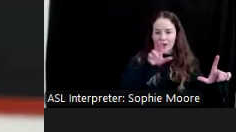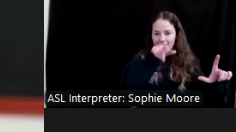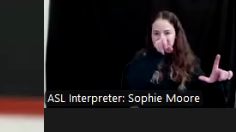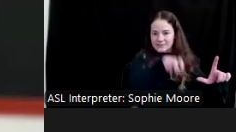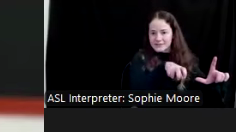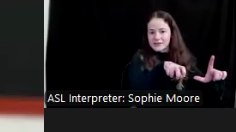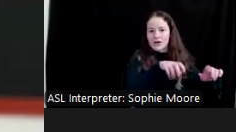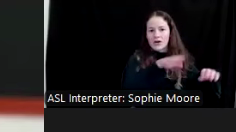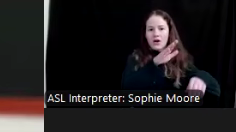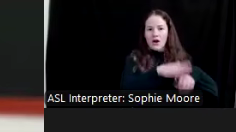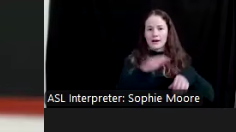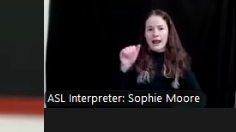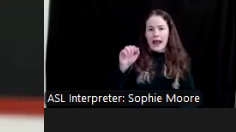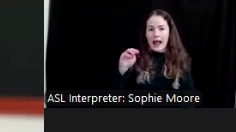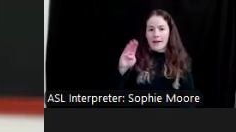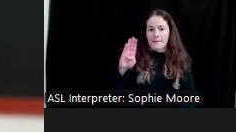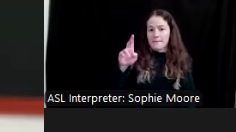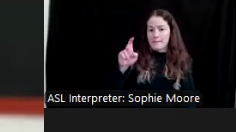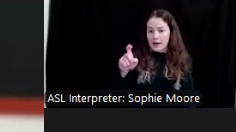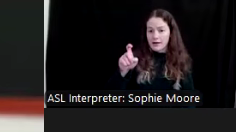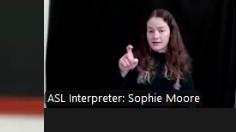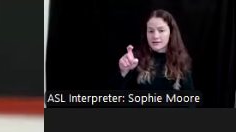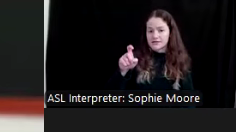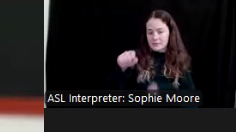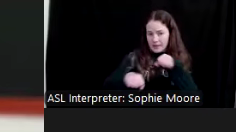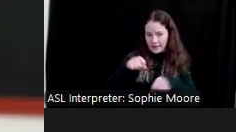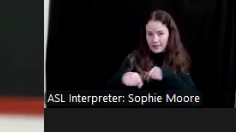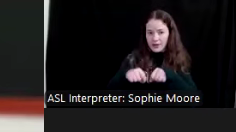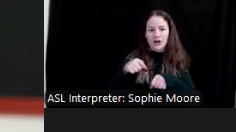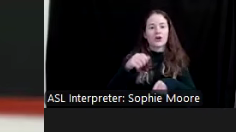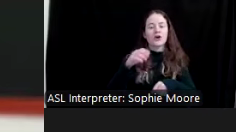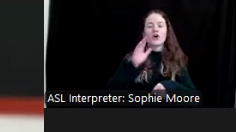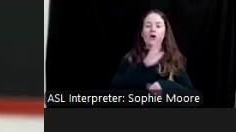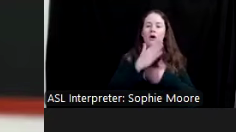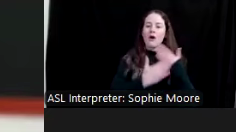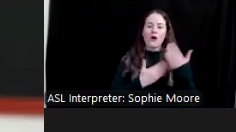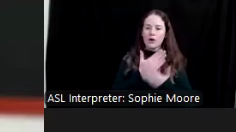well. Um, so she is able to propel some with her legs and get some steering with